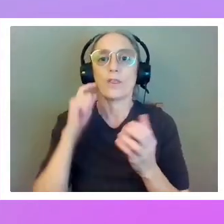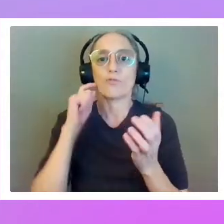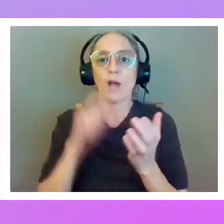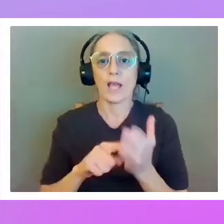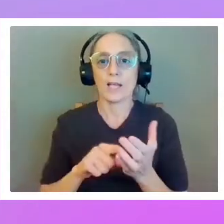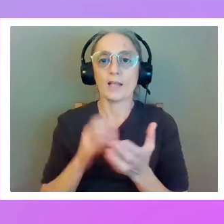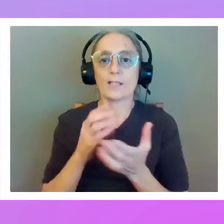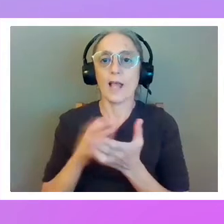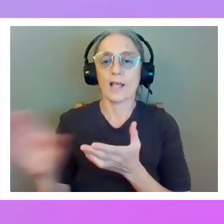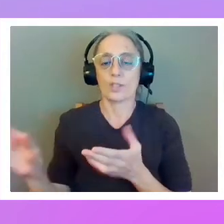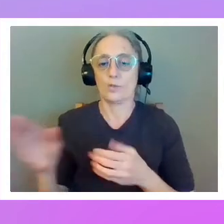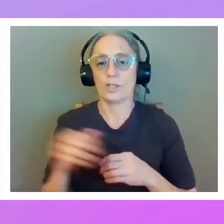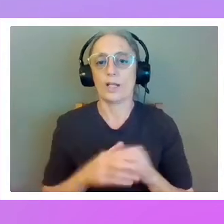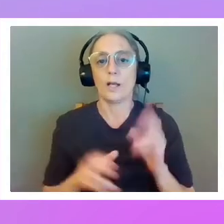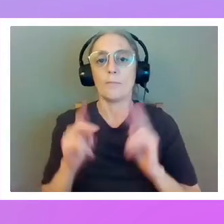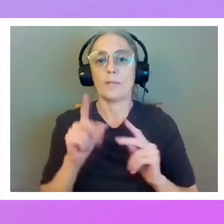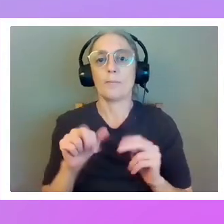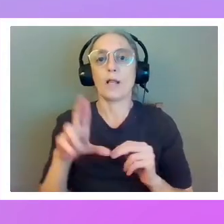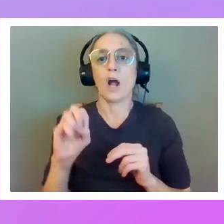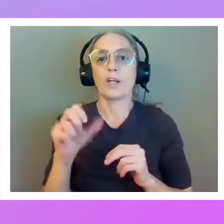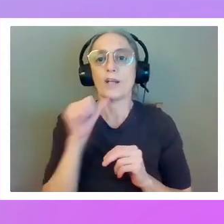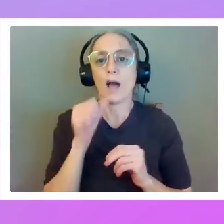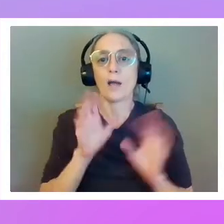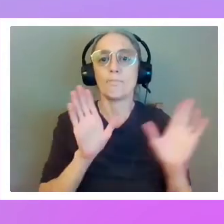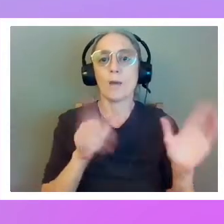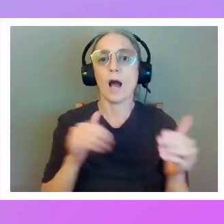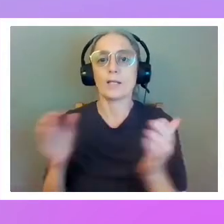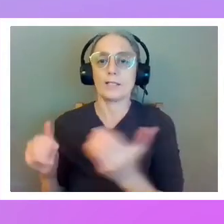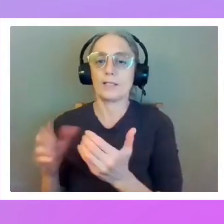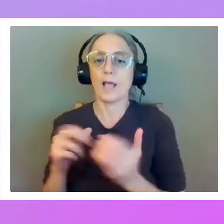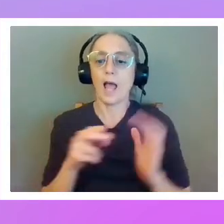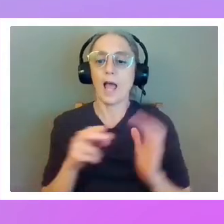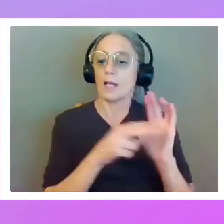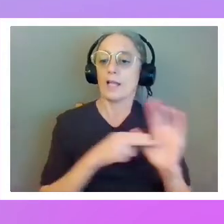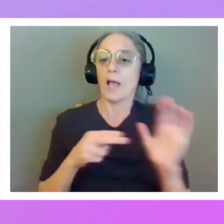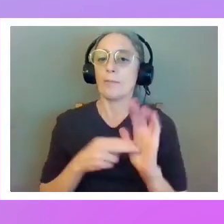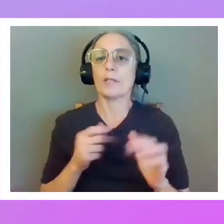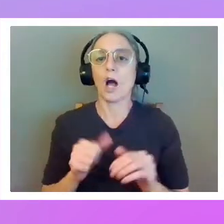People are not boxes and labels are for food not people.